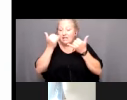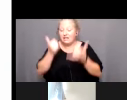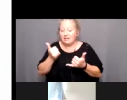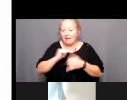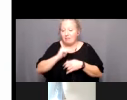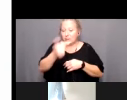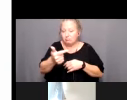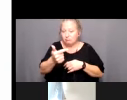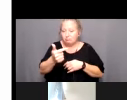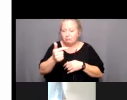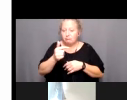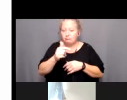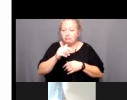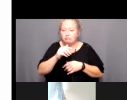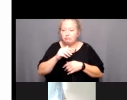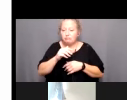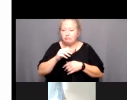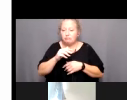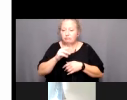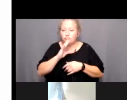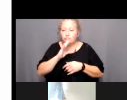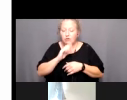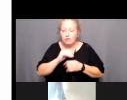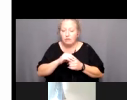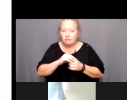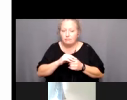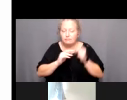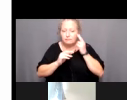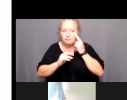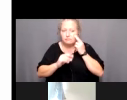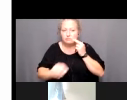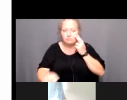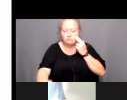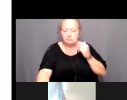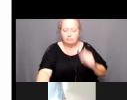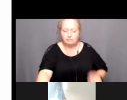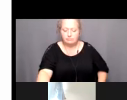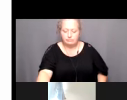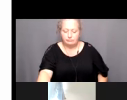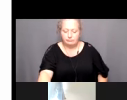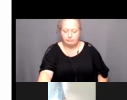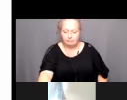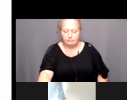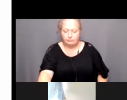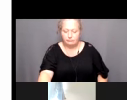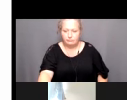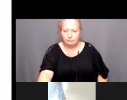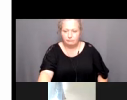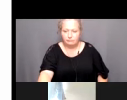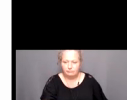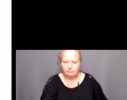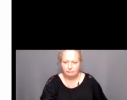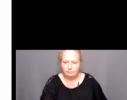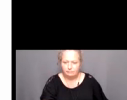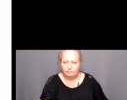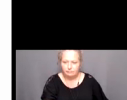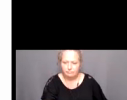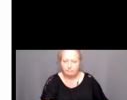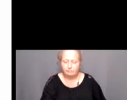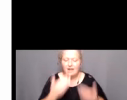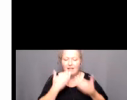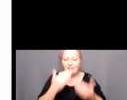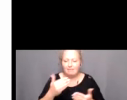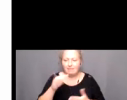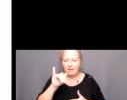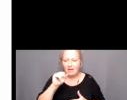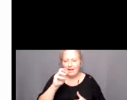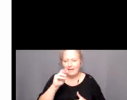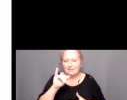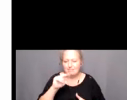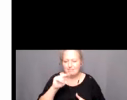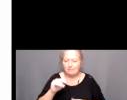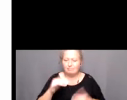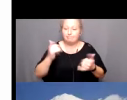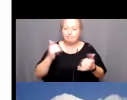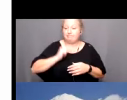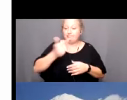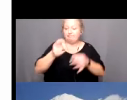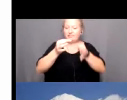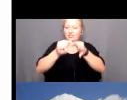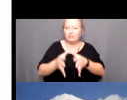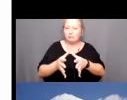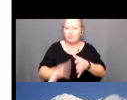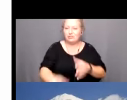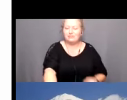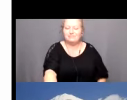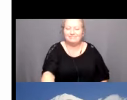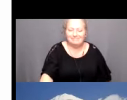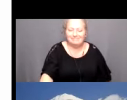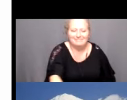(Through interpreter): thank you for being here and for giving us the time